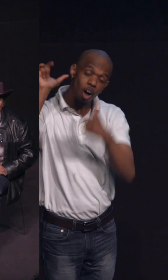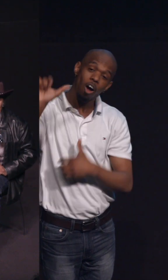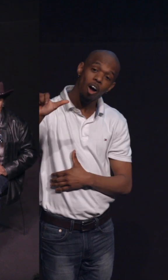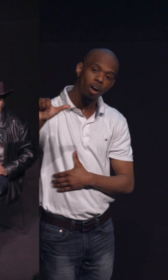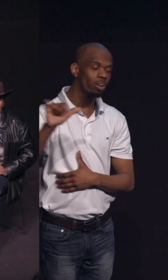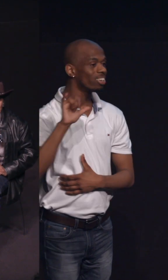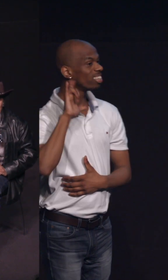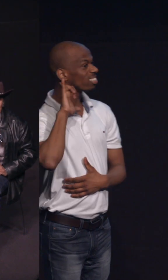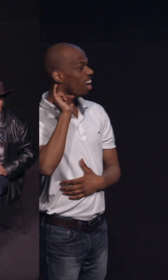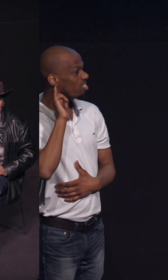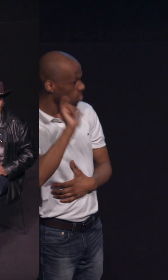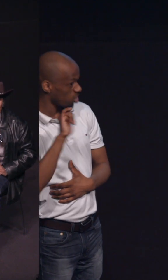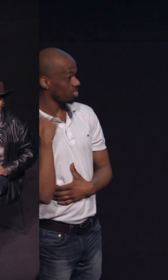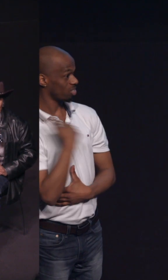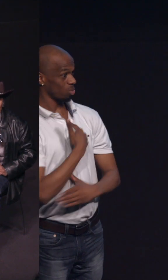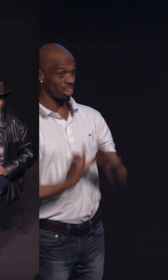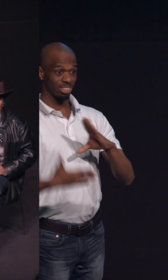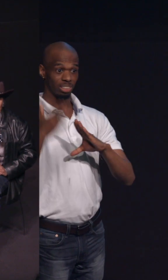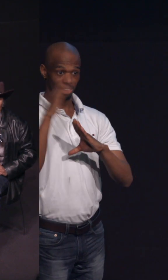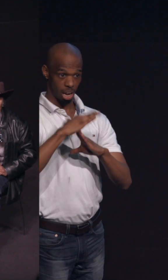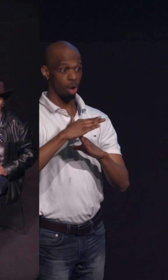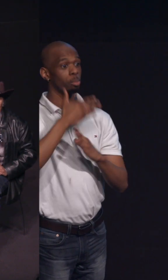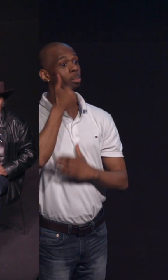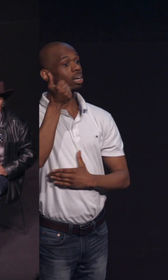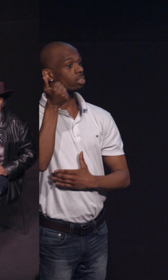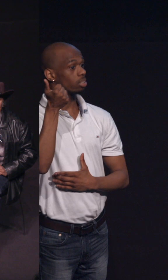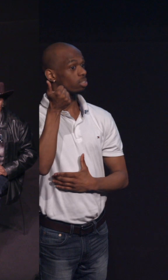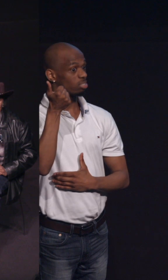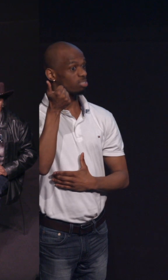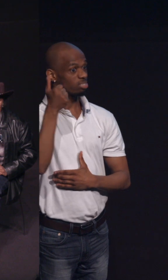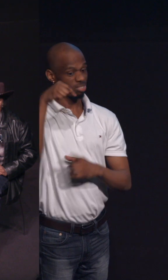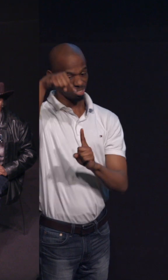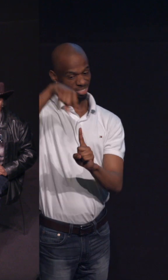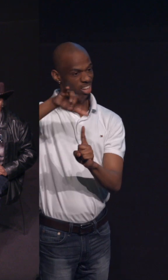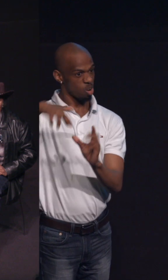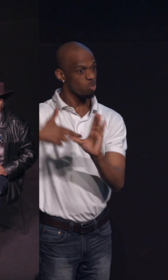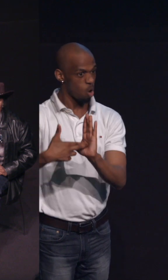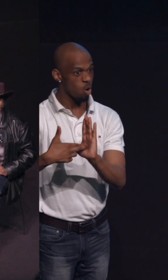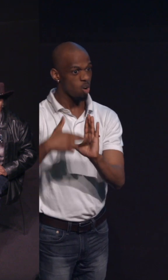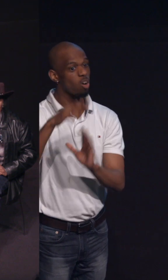California is that it's billions and billions of dollars come from agriculture.